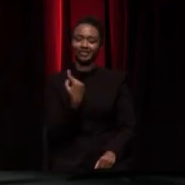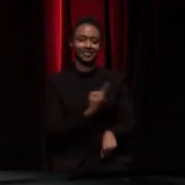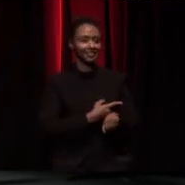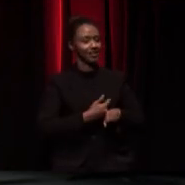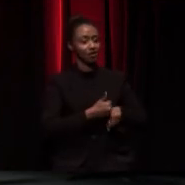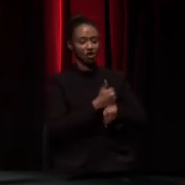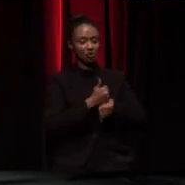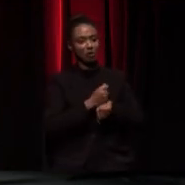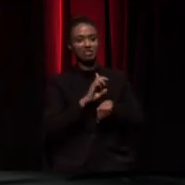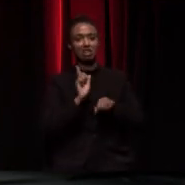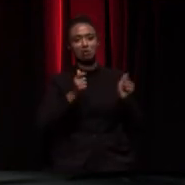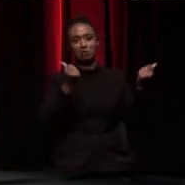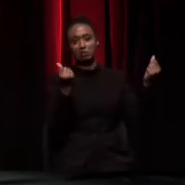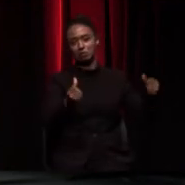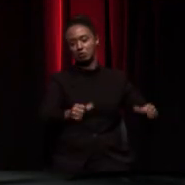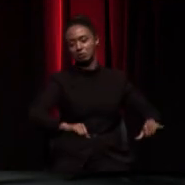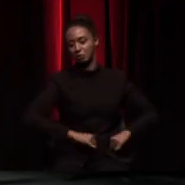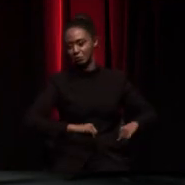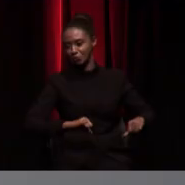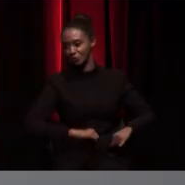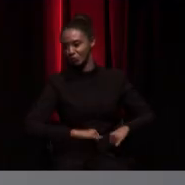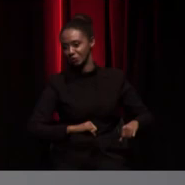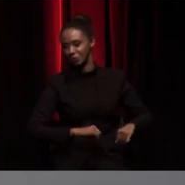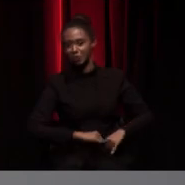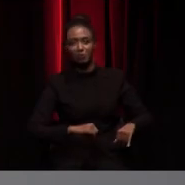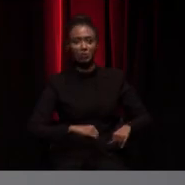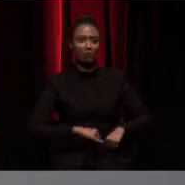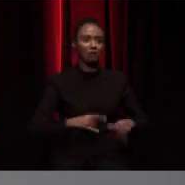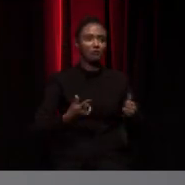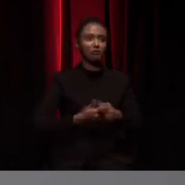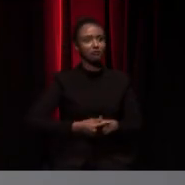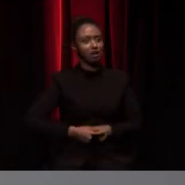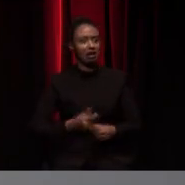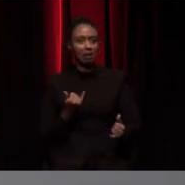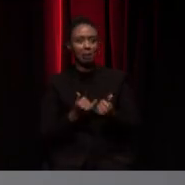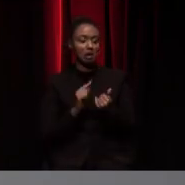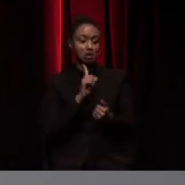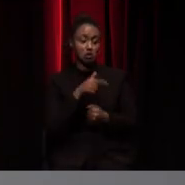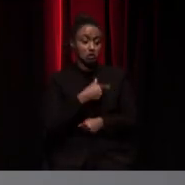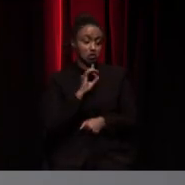has been impacted by a meteor.